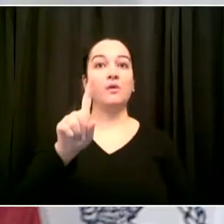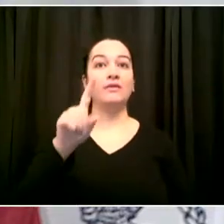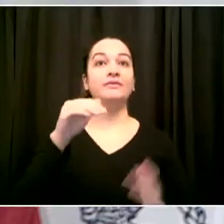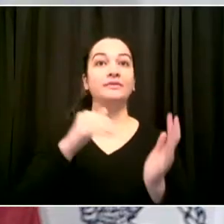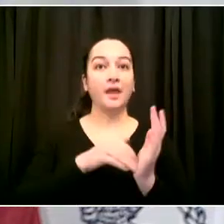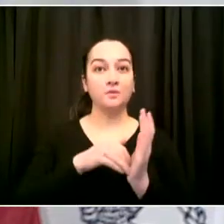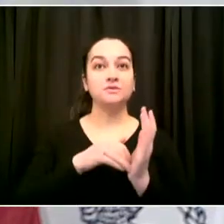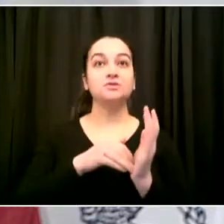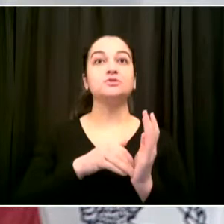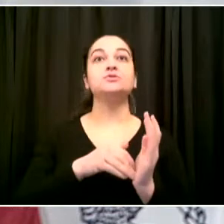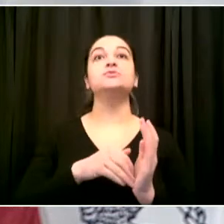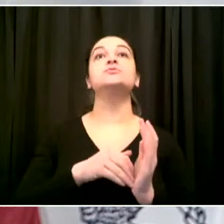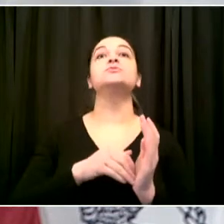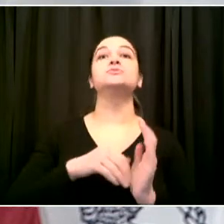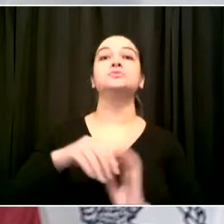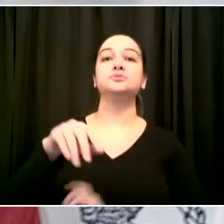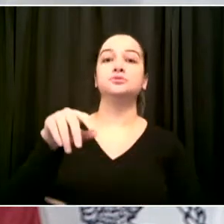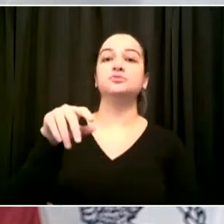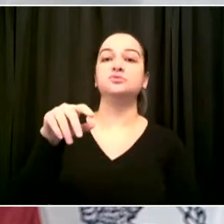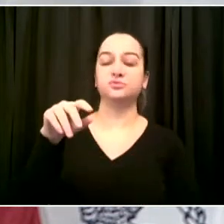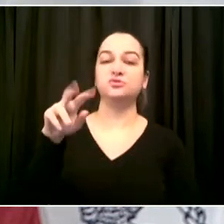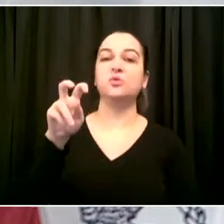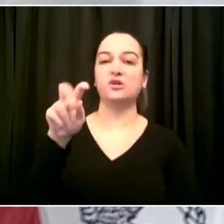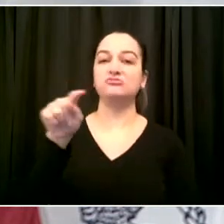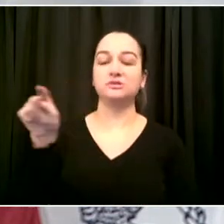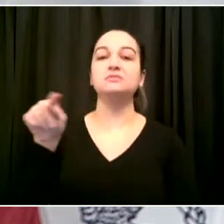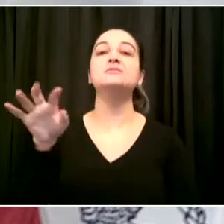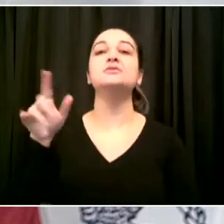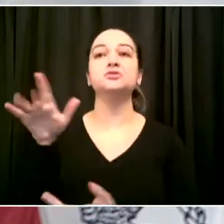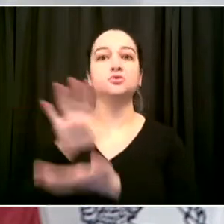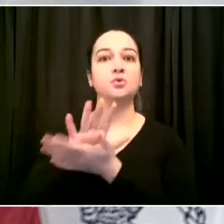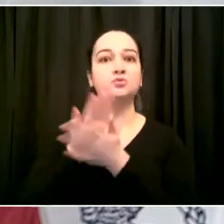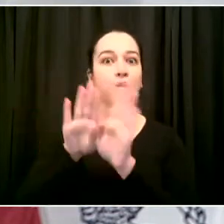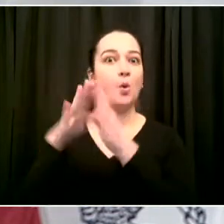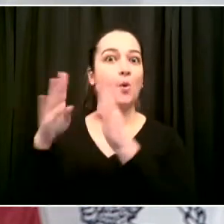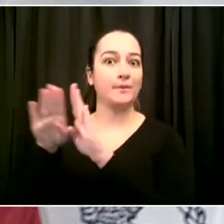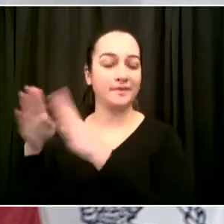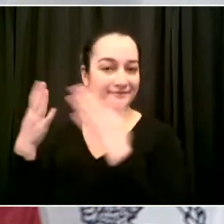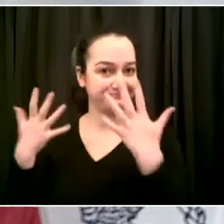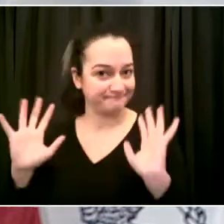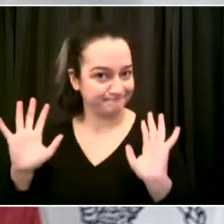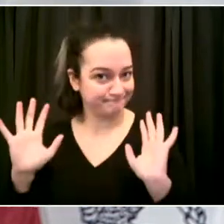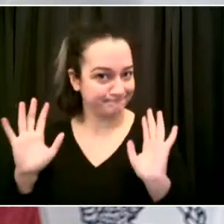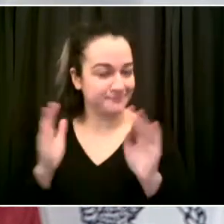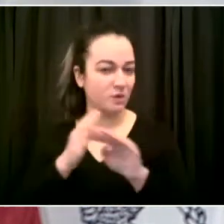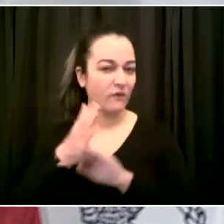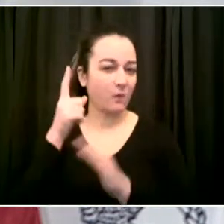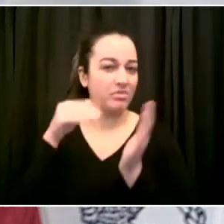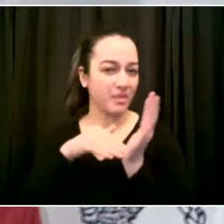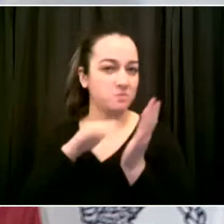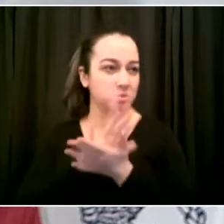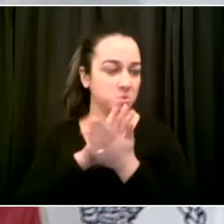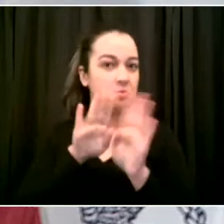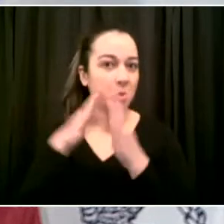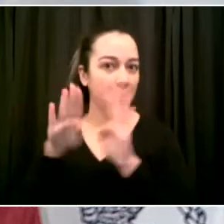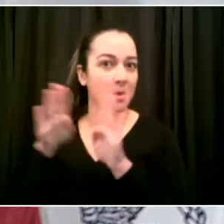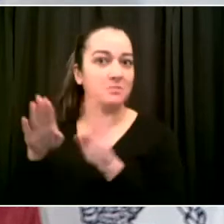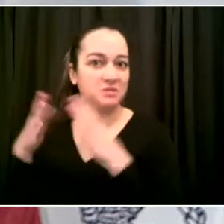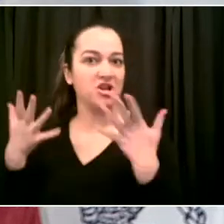NEWS AS OF THIS MORNING IN NEW YORK CITY, 1203 SCHOOLS ARE OPEN ODTAY, OPEN AND